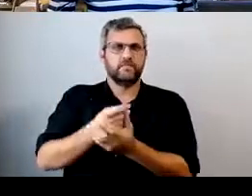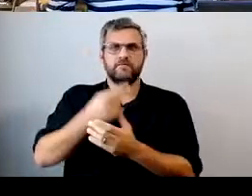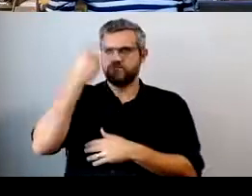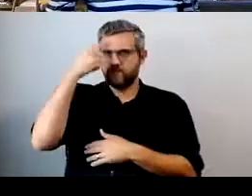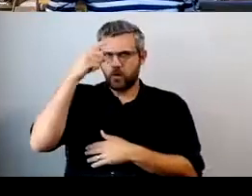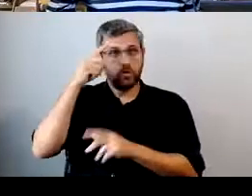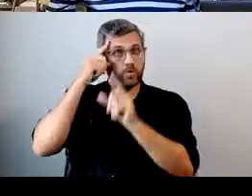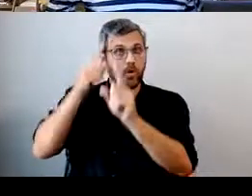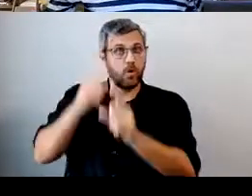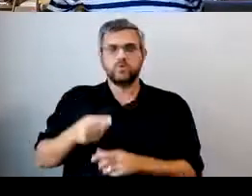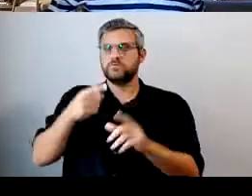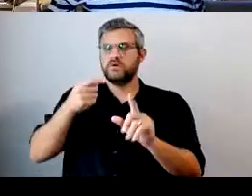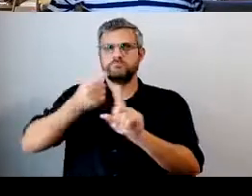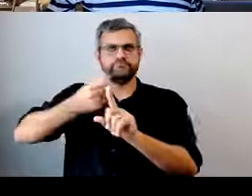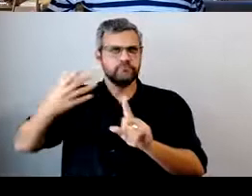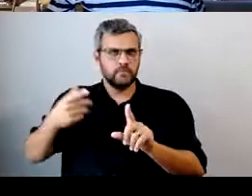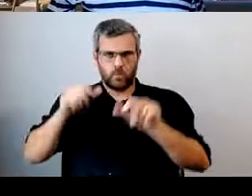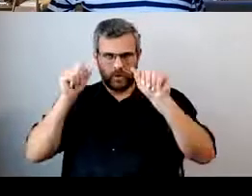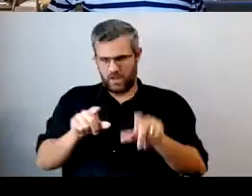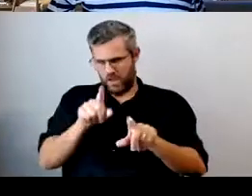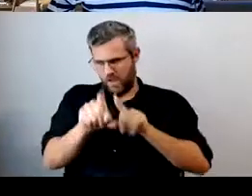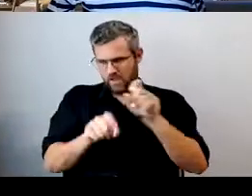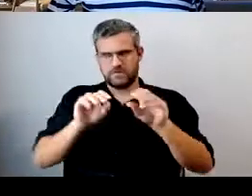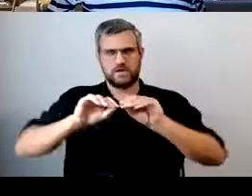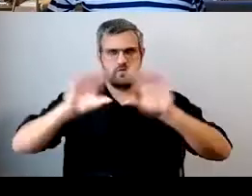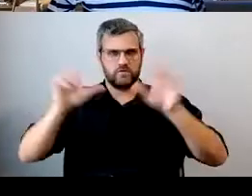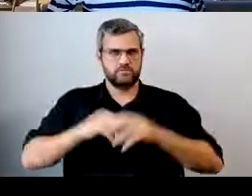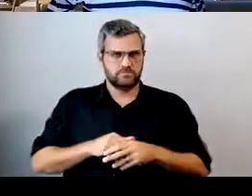And we can ask clarifying questions and we can utilize,